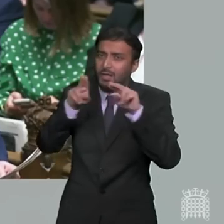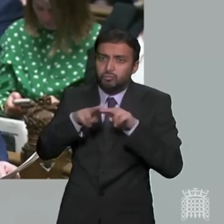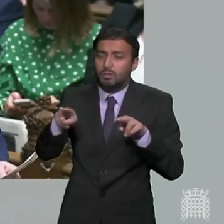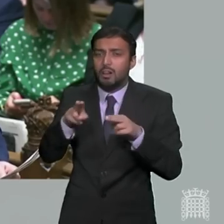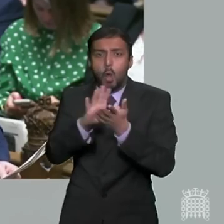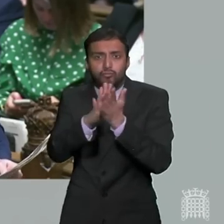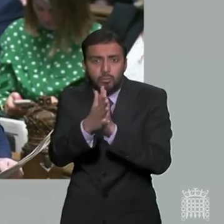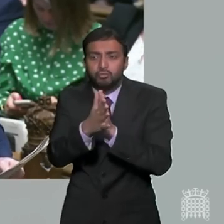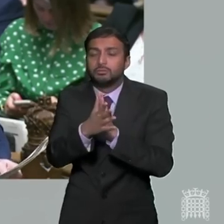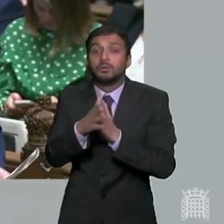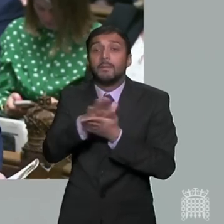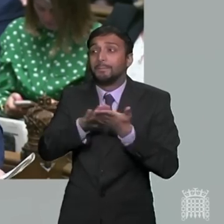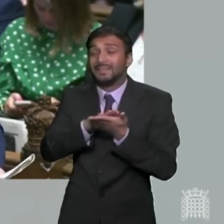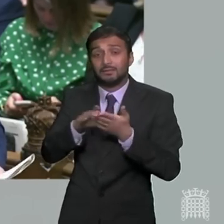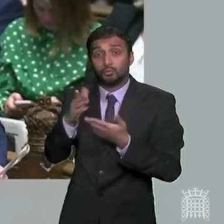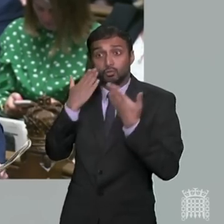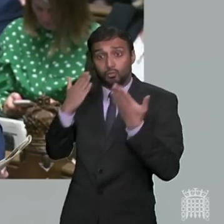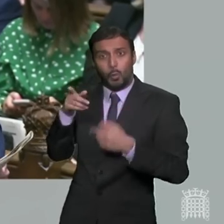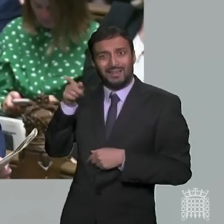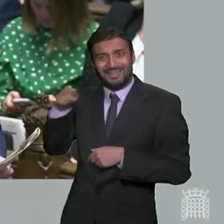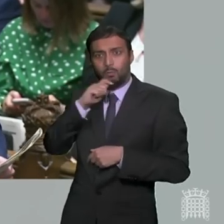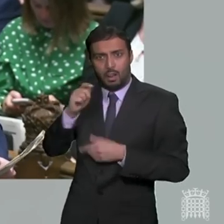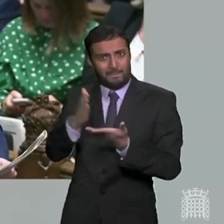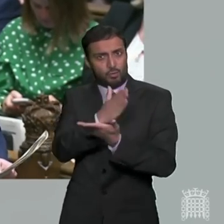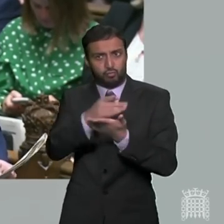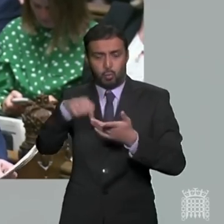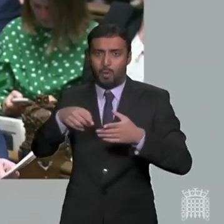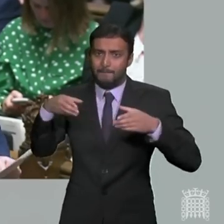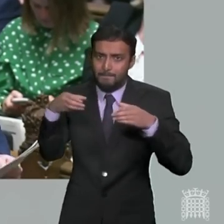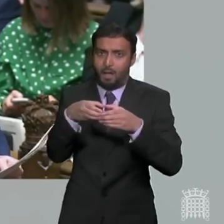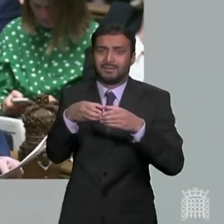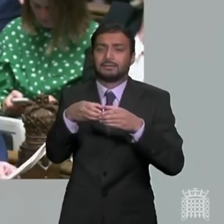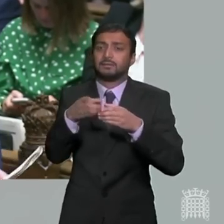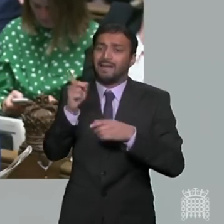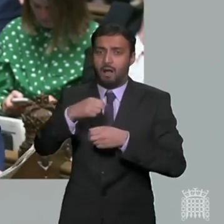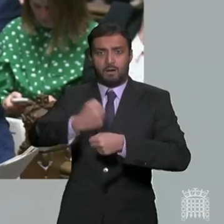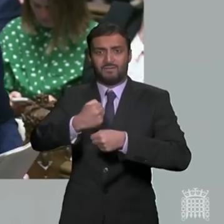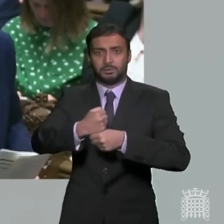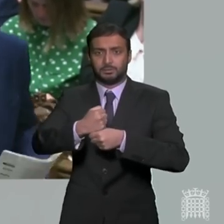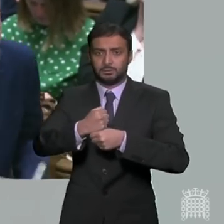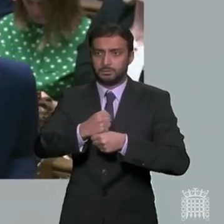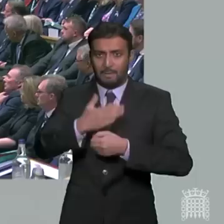talk and put party integrity and Government integrity at the heart of our democracy?